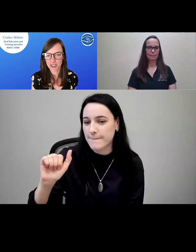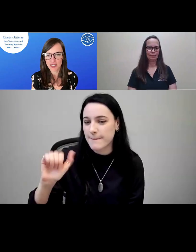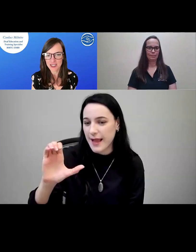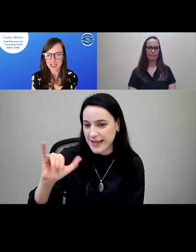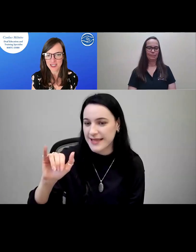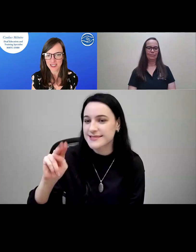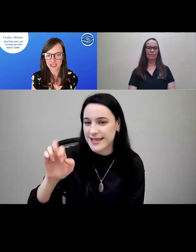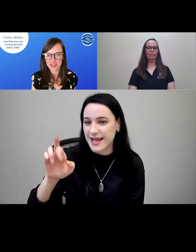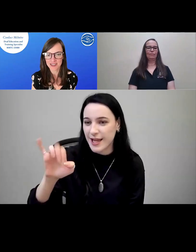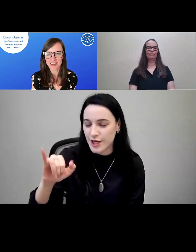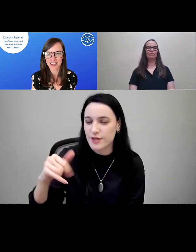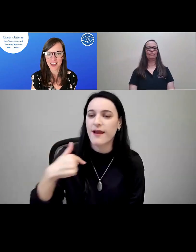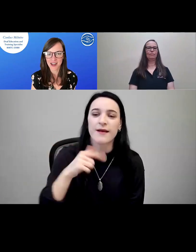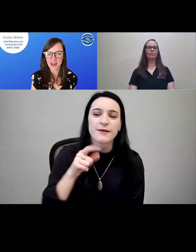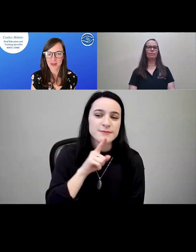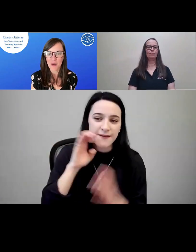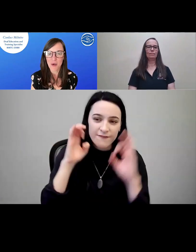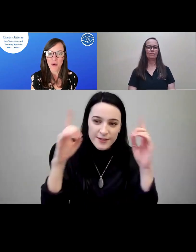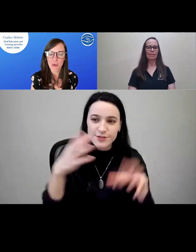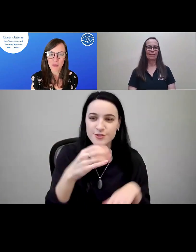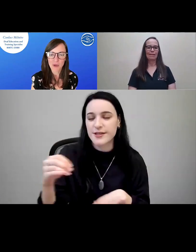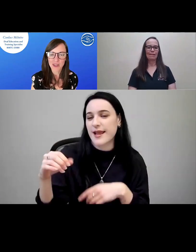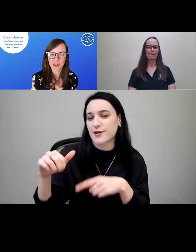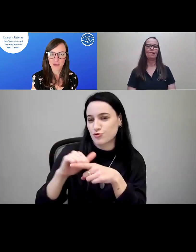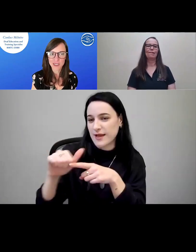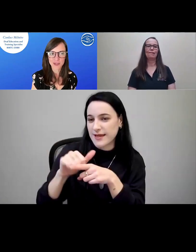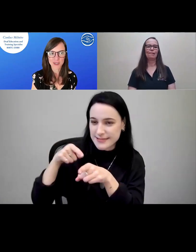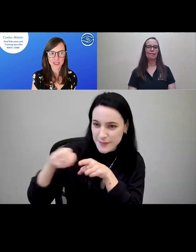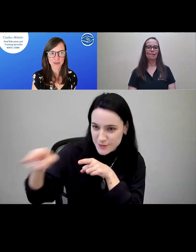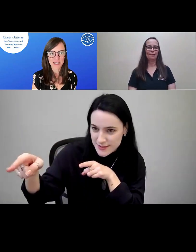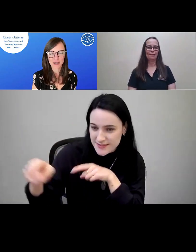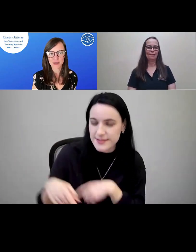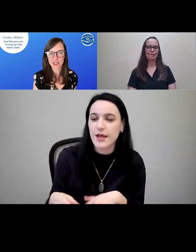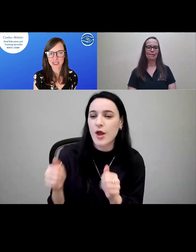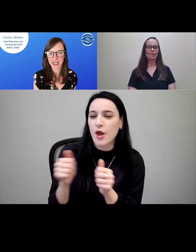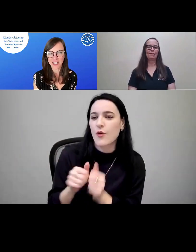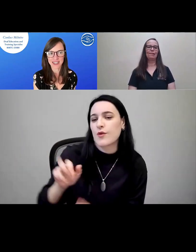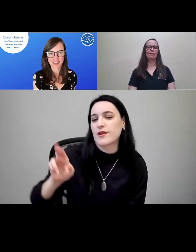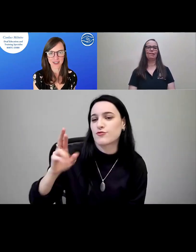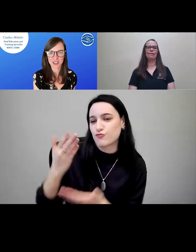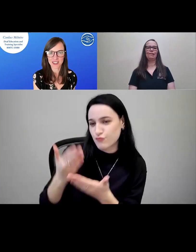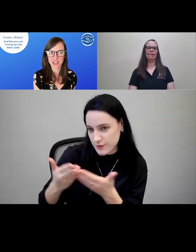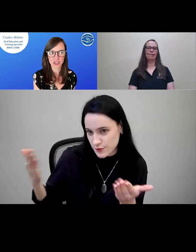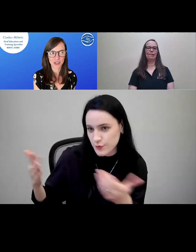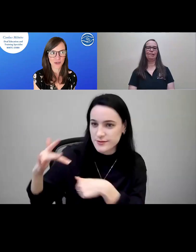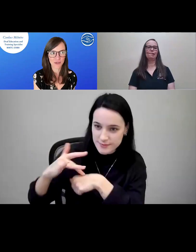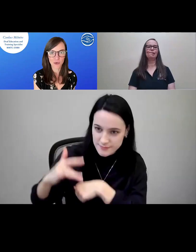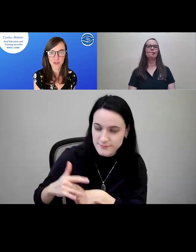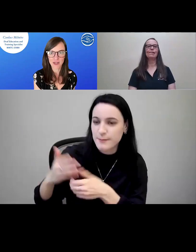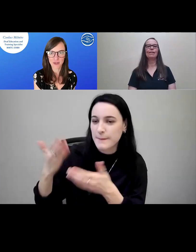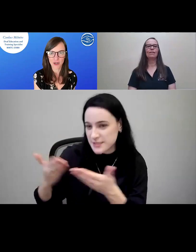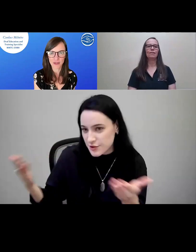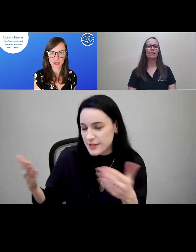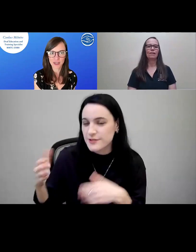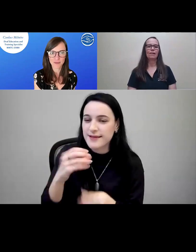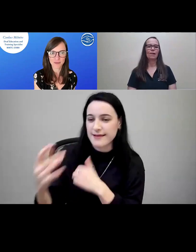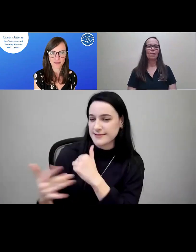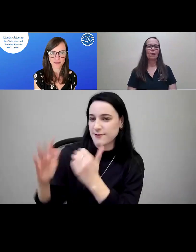Specialist with the Resource Materials and Technology Center for the Deaf and Hard of Hearing.